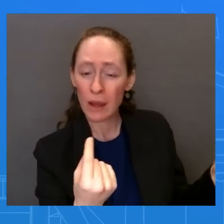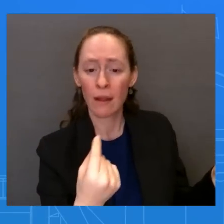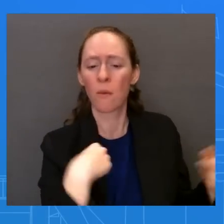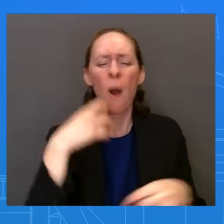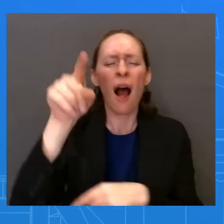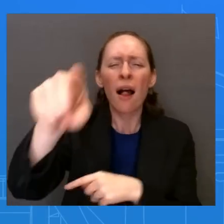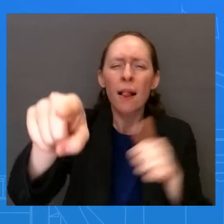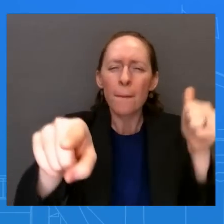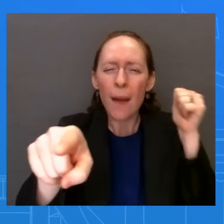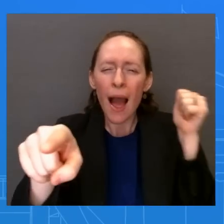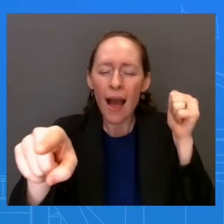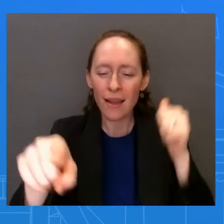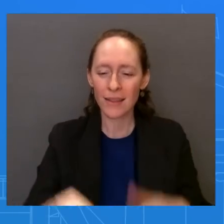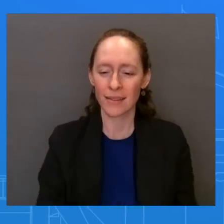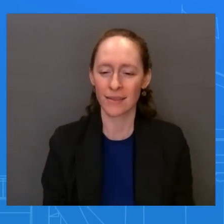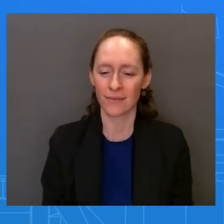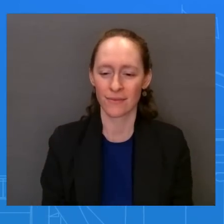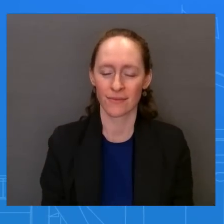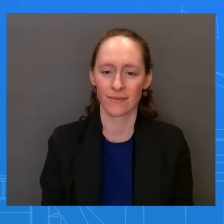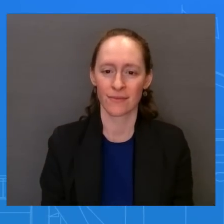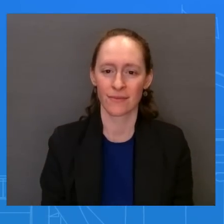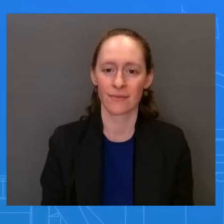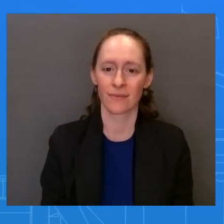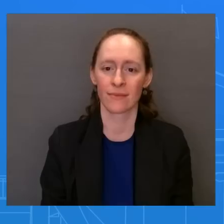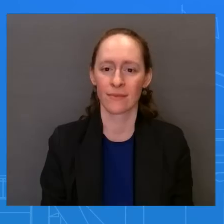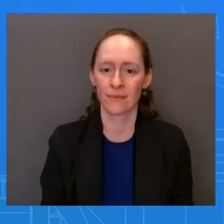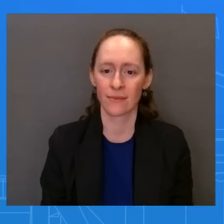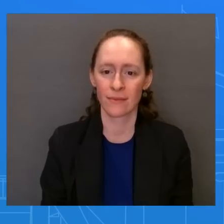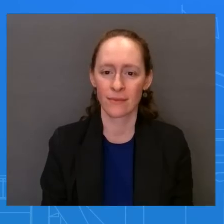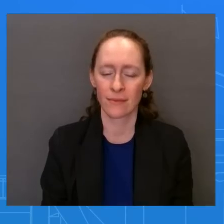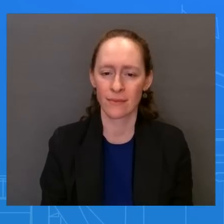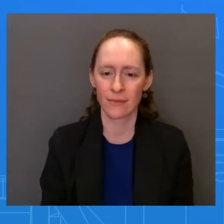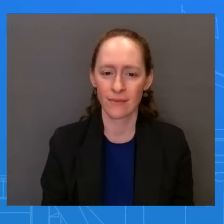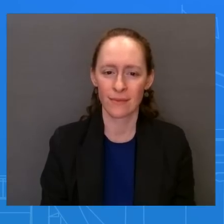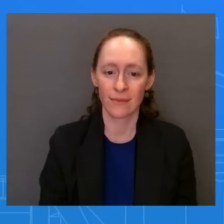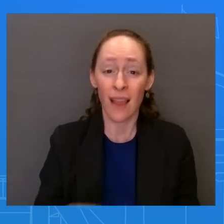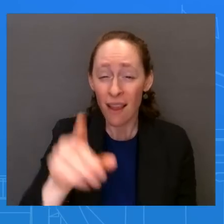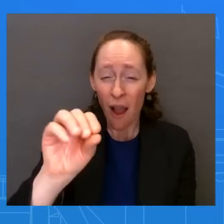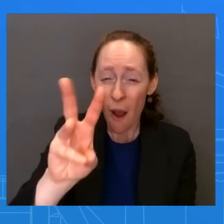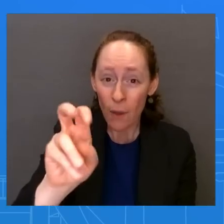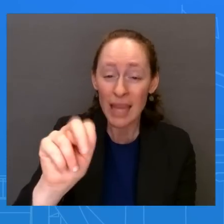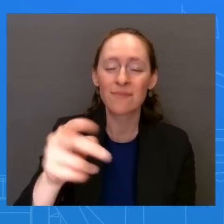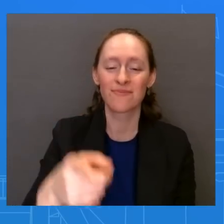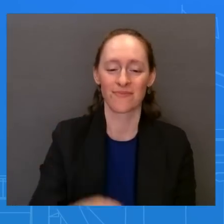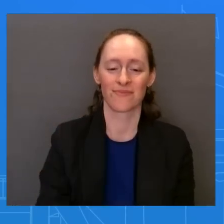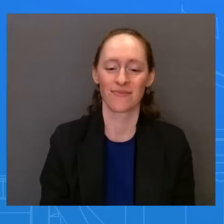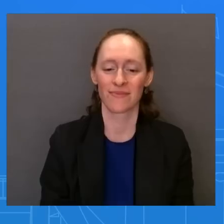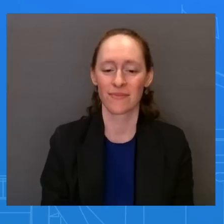Ms. Jean-Pierre: Sorry, Owen. I'm so sorry. That's my bad. Sorry, Owen. The Press: Hi, Karine. Good afternoon. Thank you. I'd like to turn your attention to Nigeria.